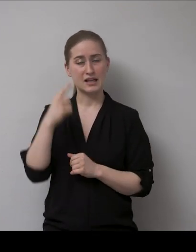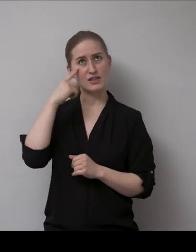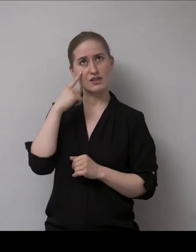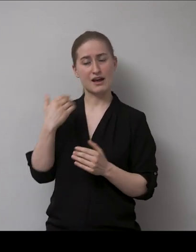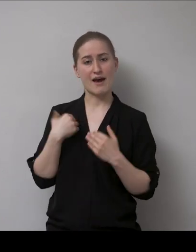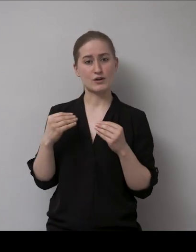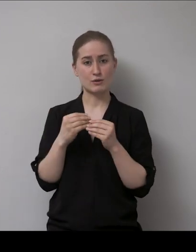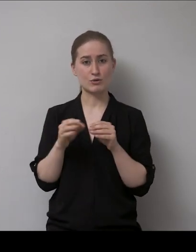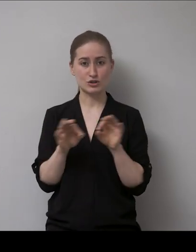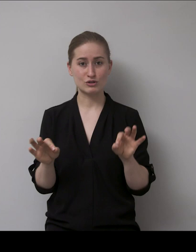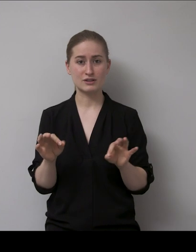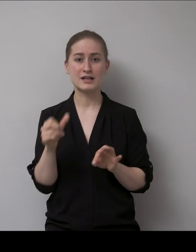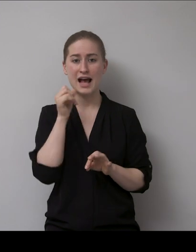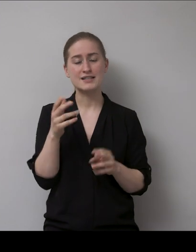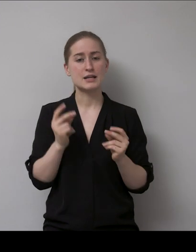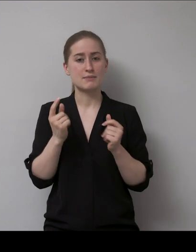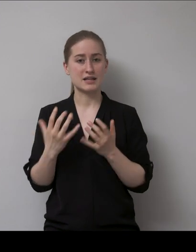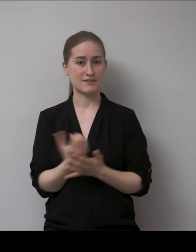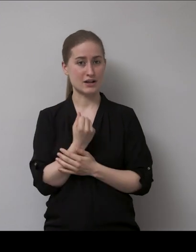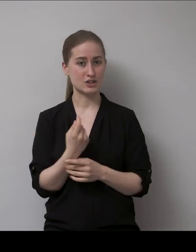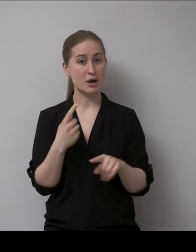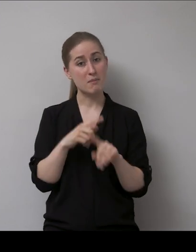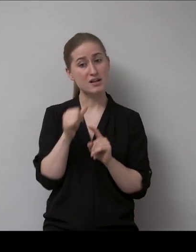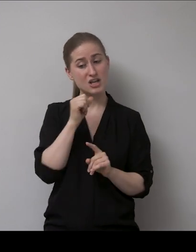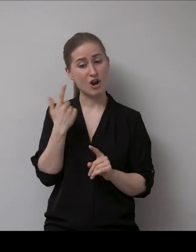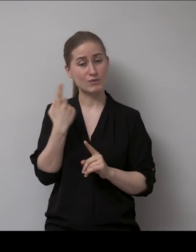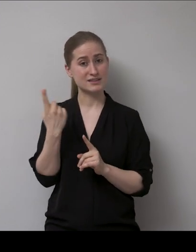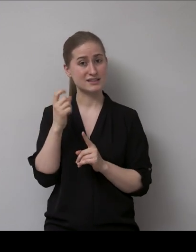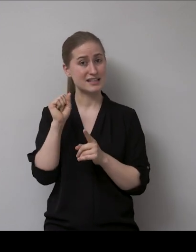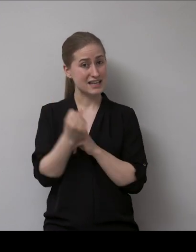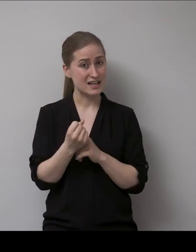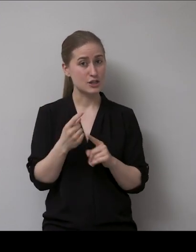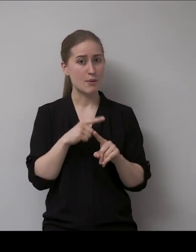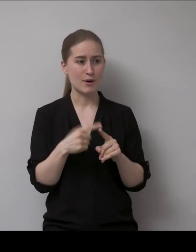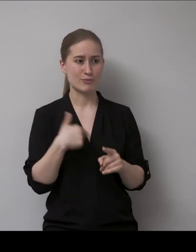"Those ventures are not always most sagacious "that expect a return on the morrow.